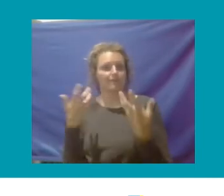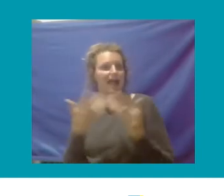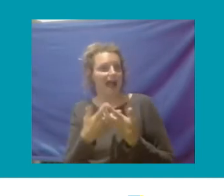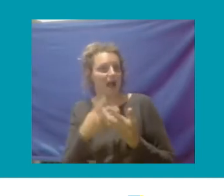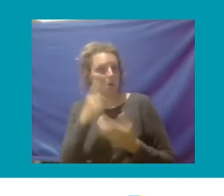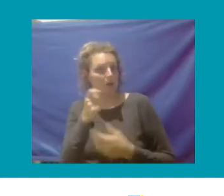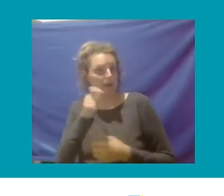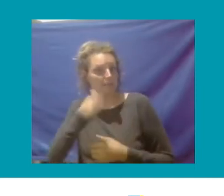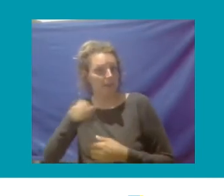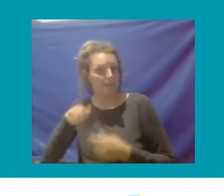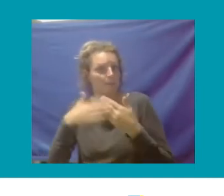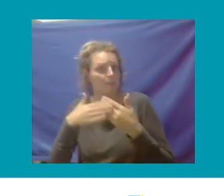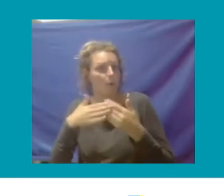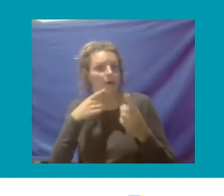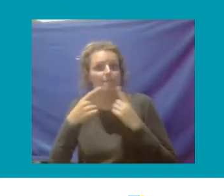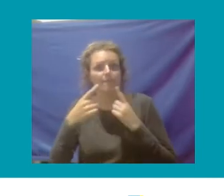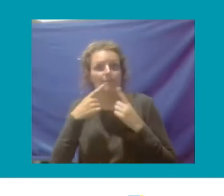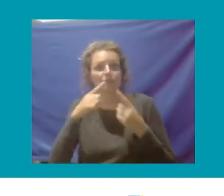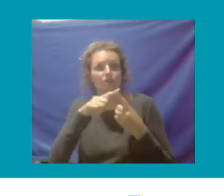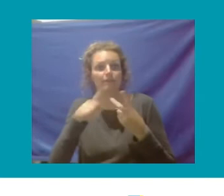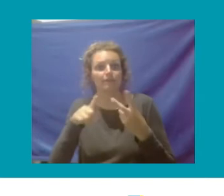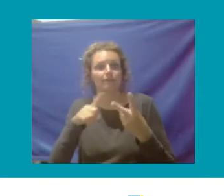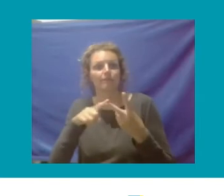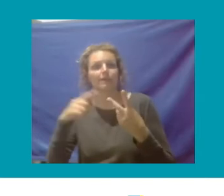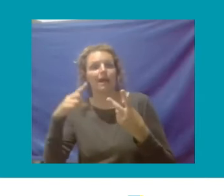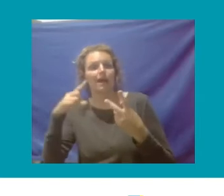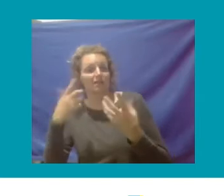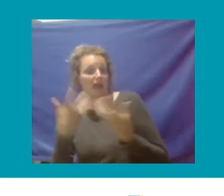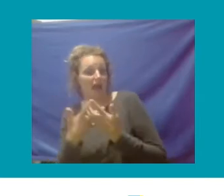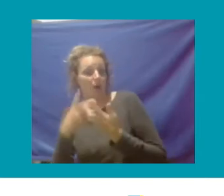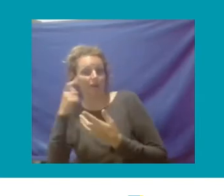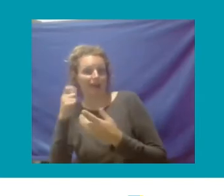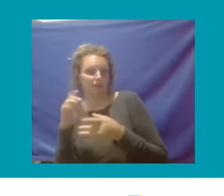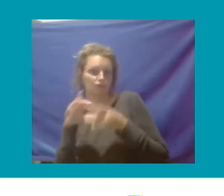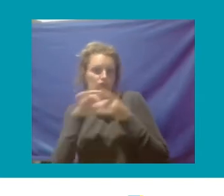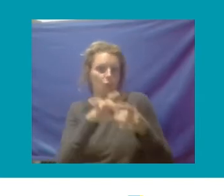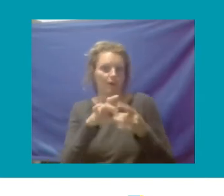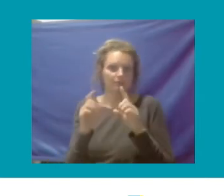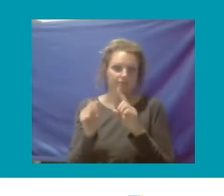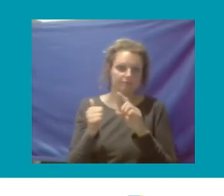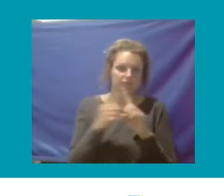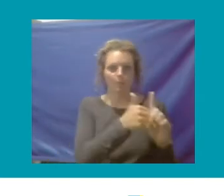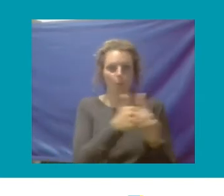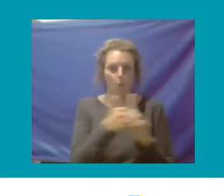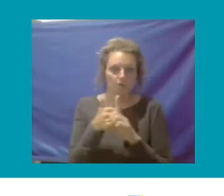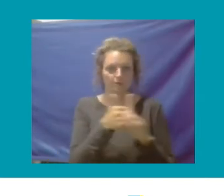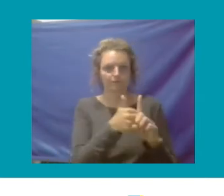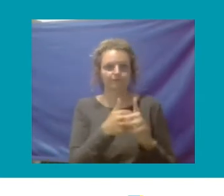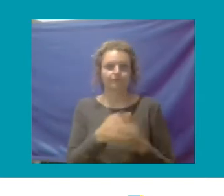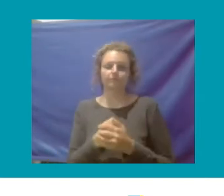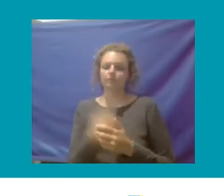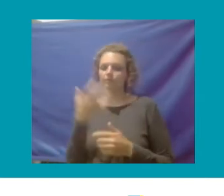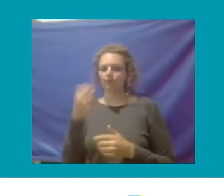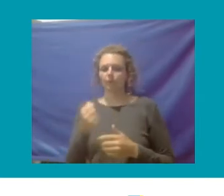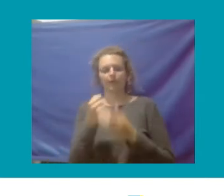can they get alongside you? Great, so we have loads of information we can send out. We've got a great candidate flyer